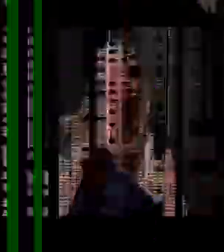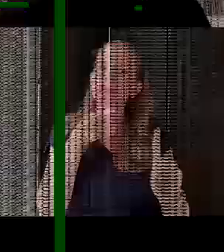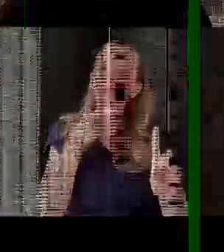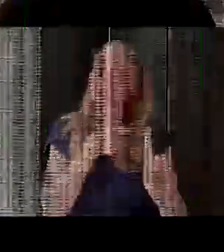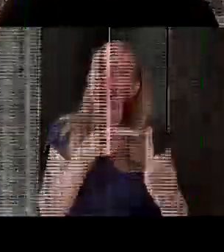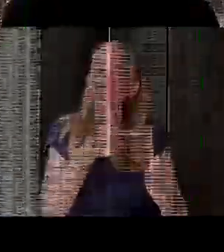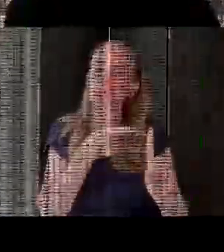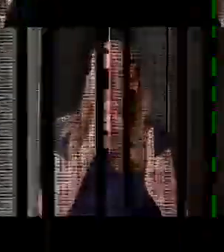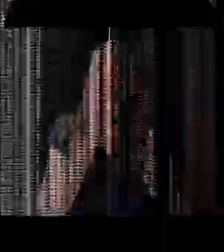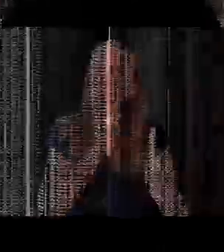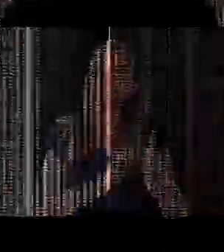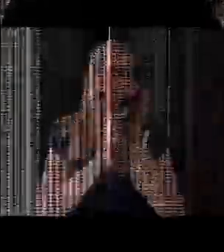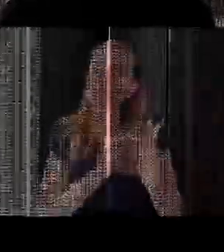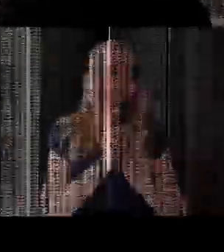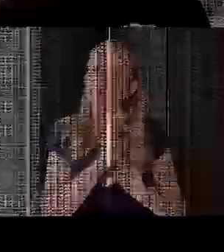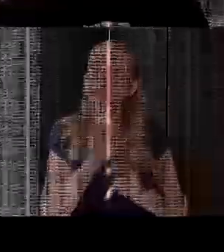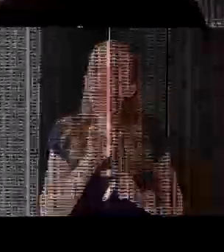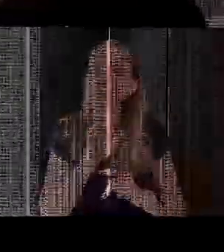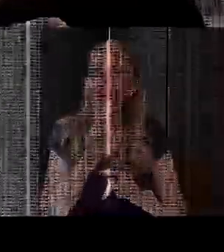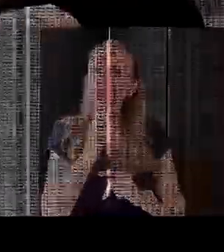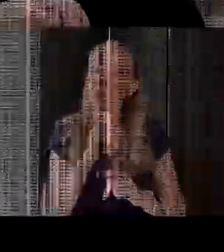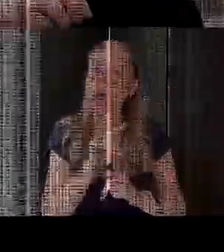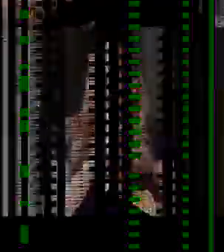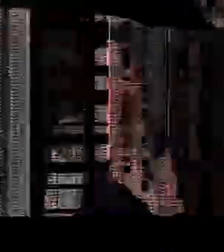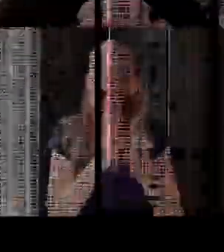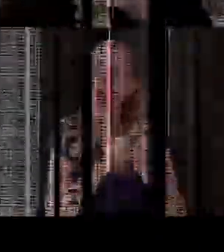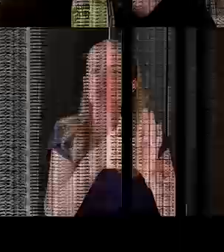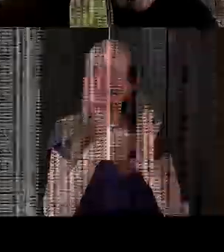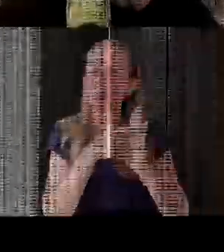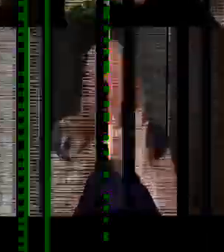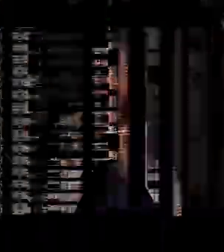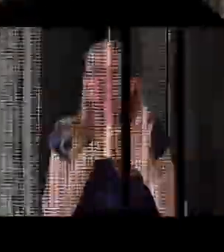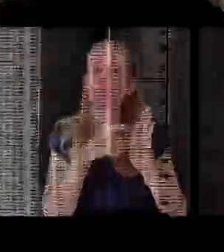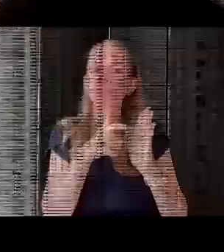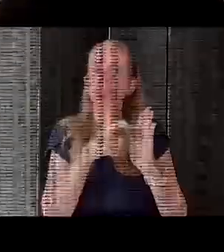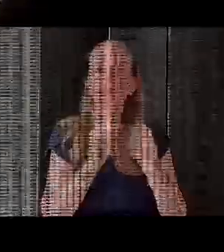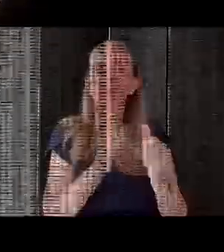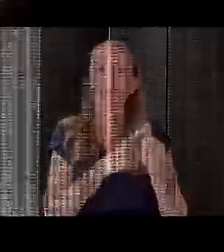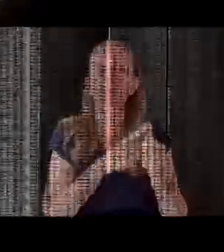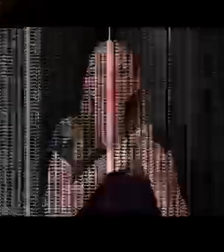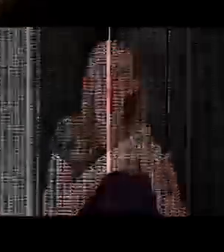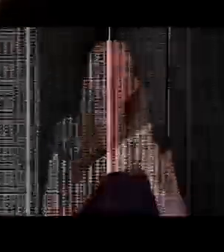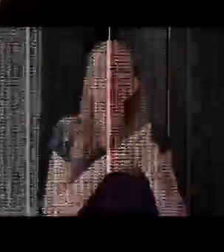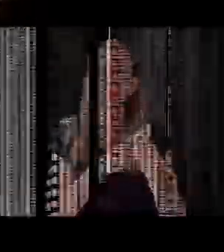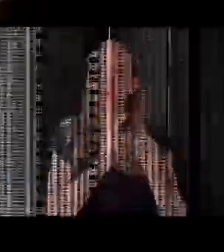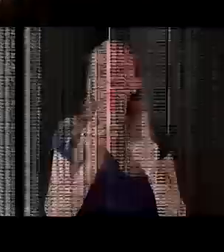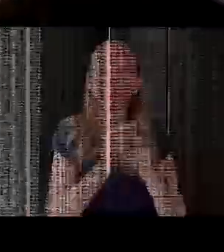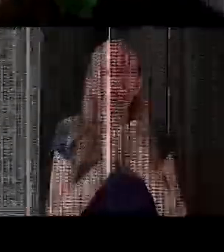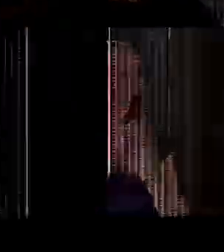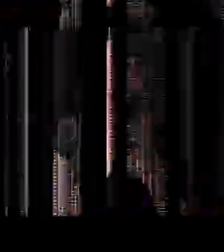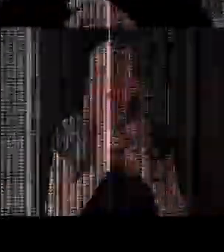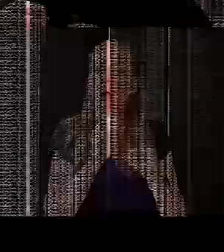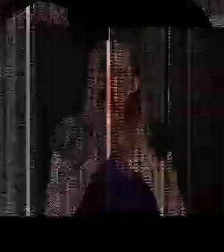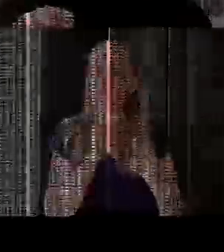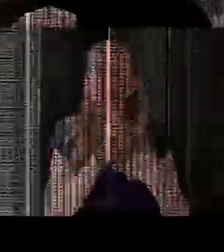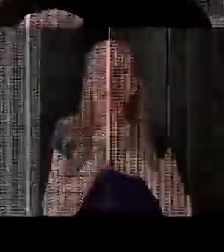old versions of Dragon also require that the first word of the actual accessible